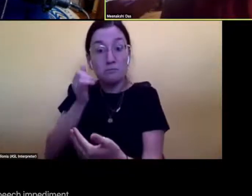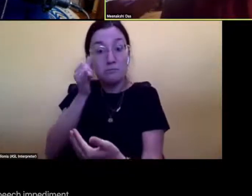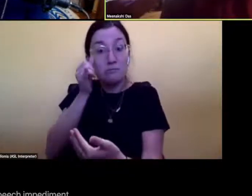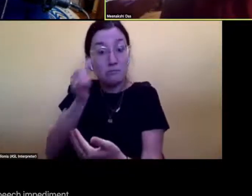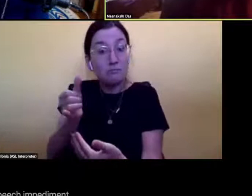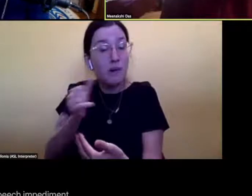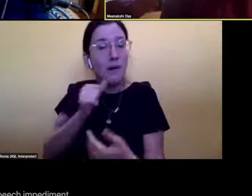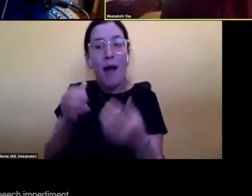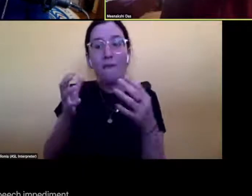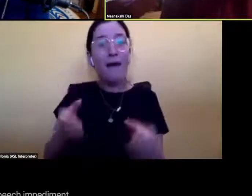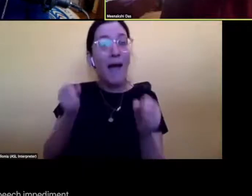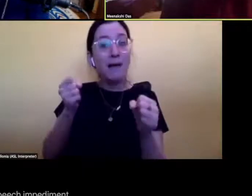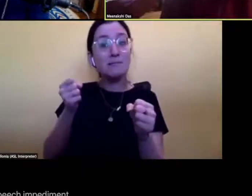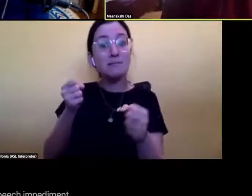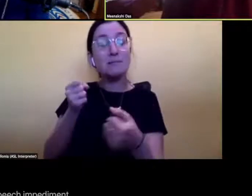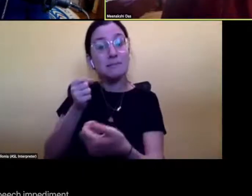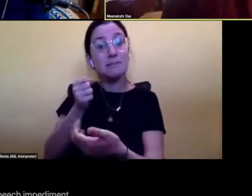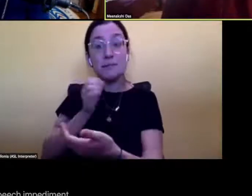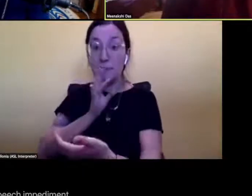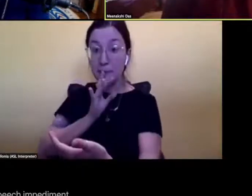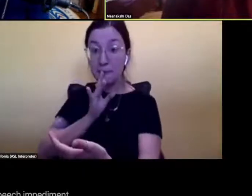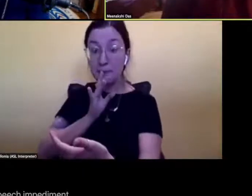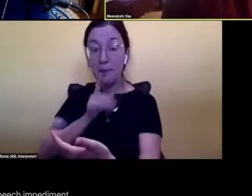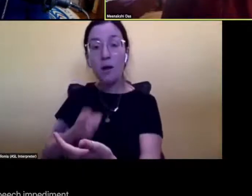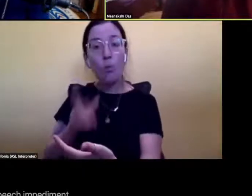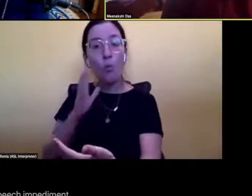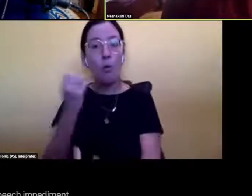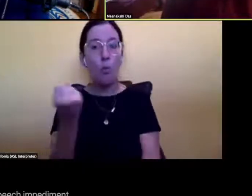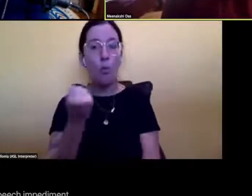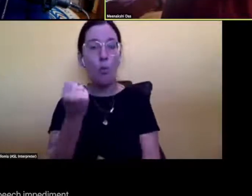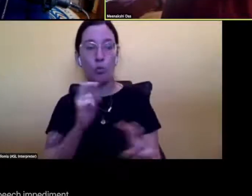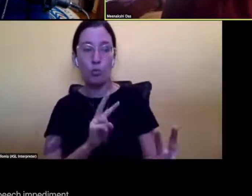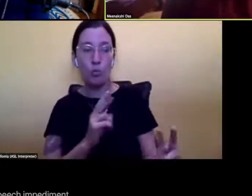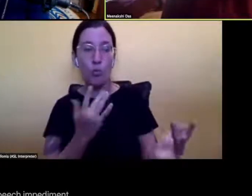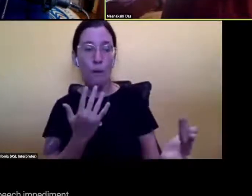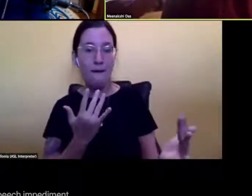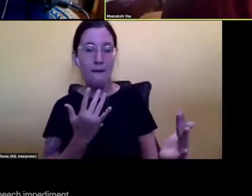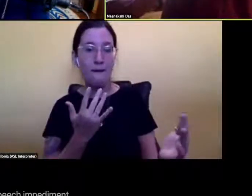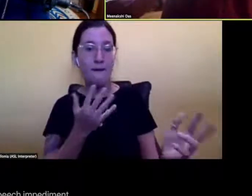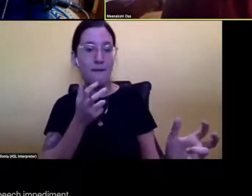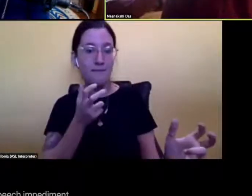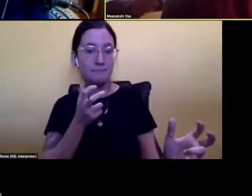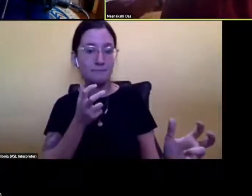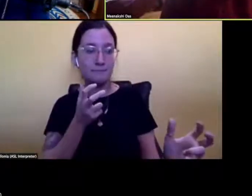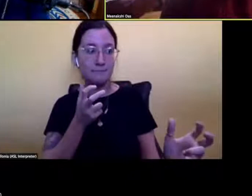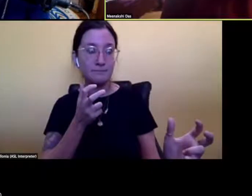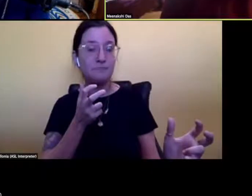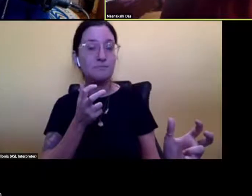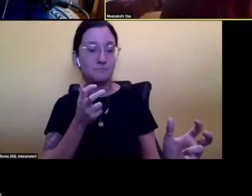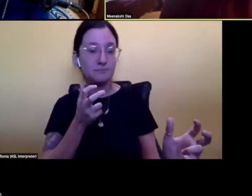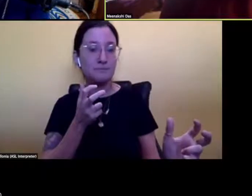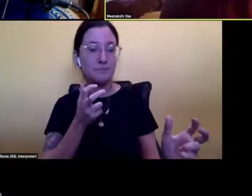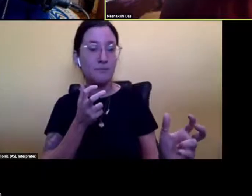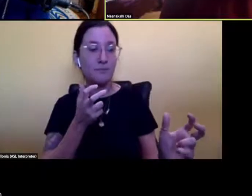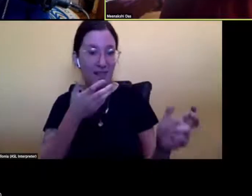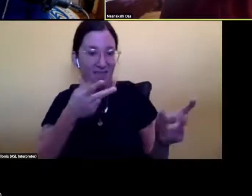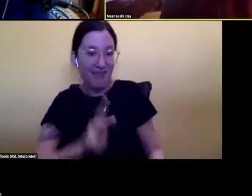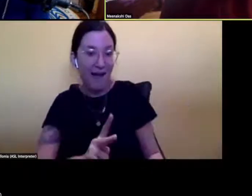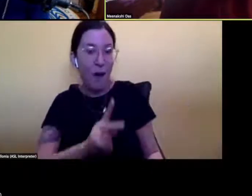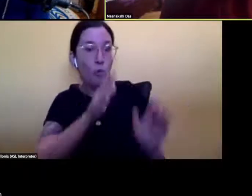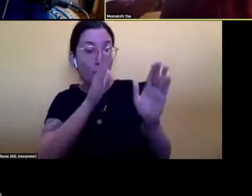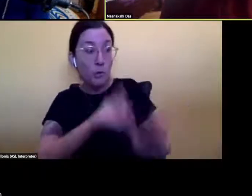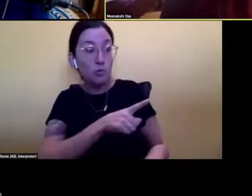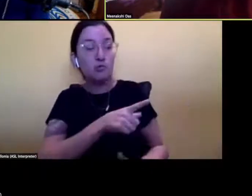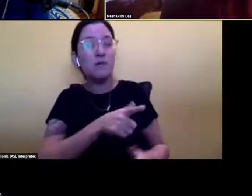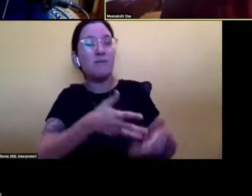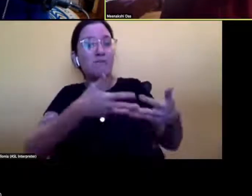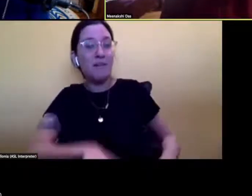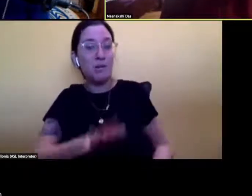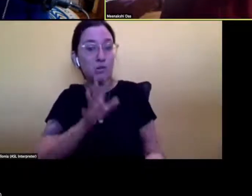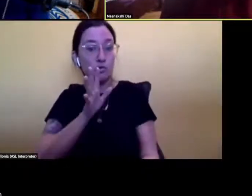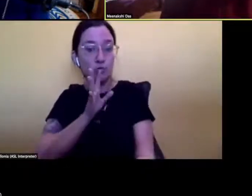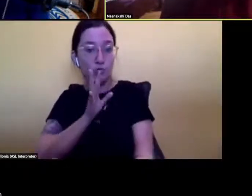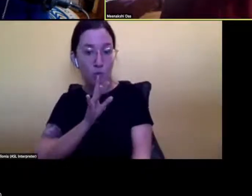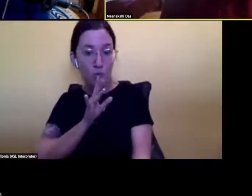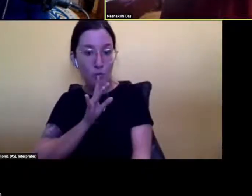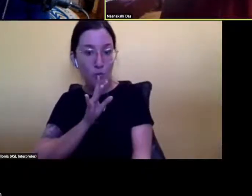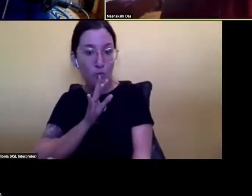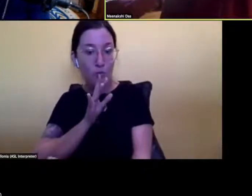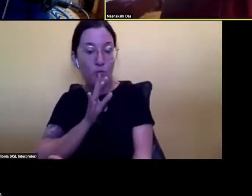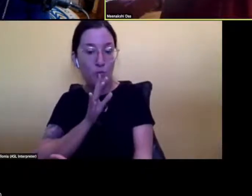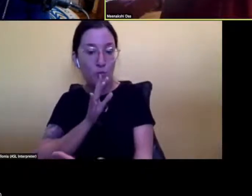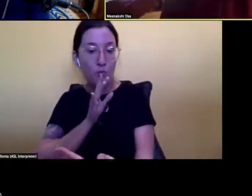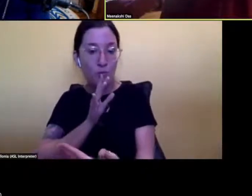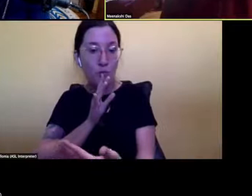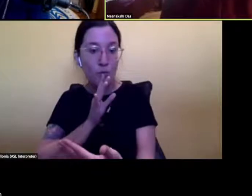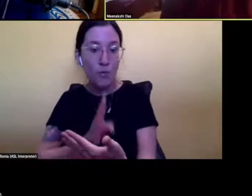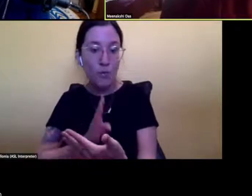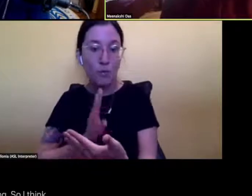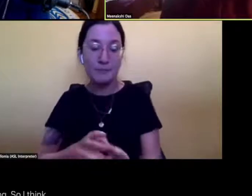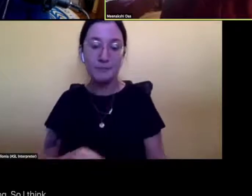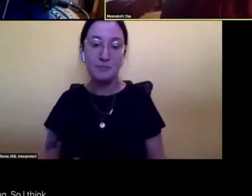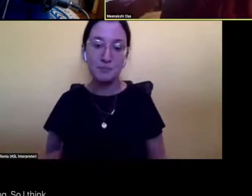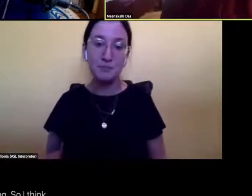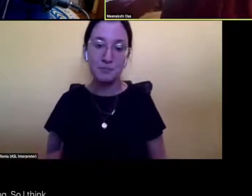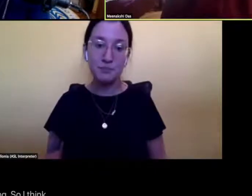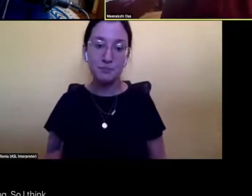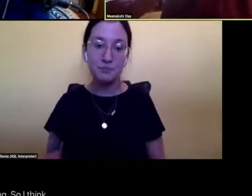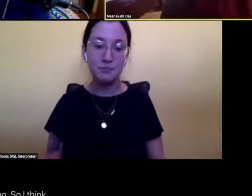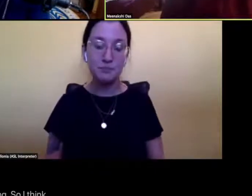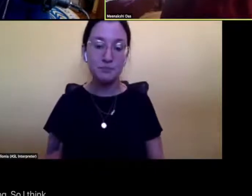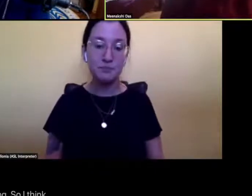finish what they are saying. So I think it has made me